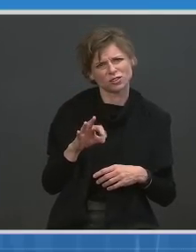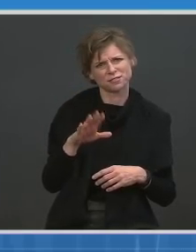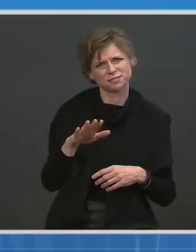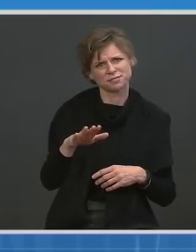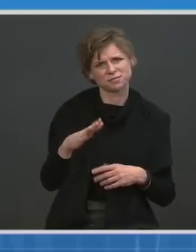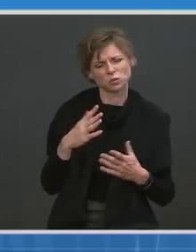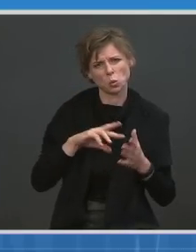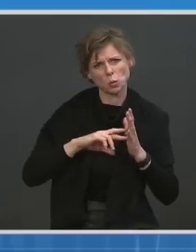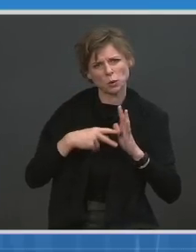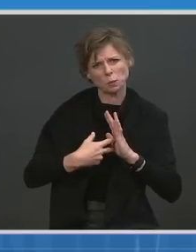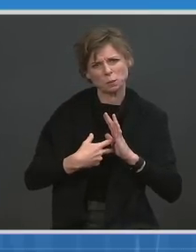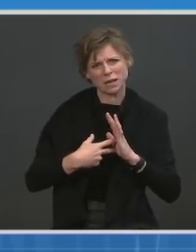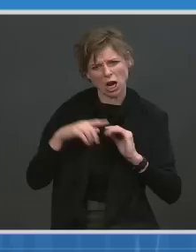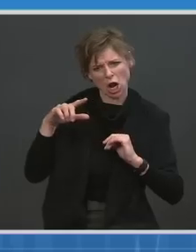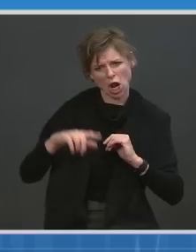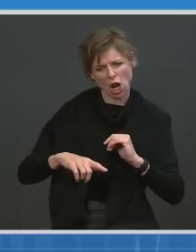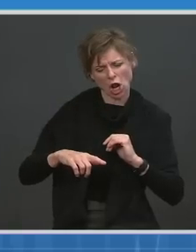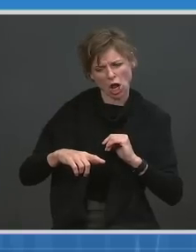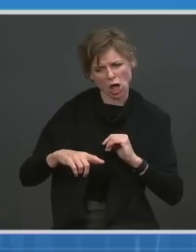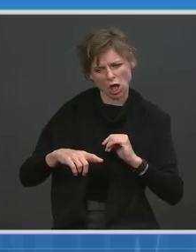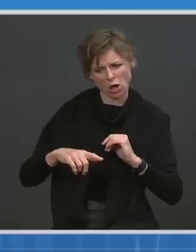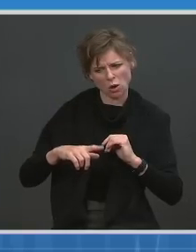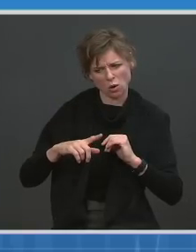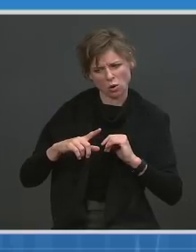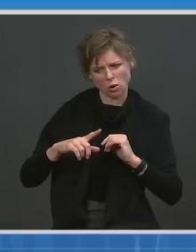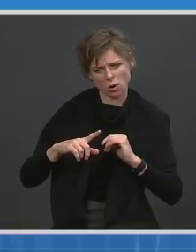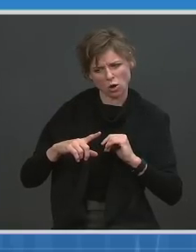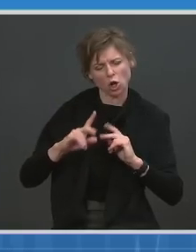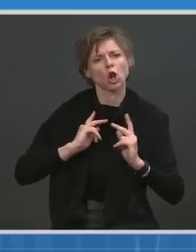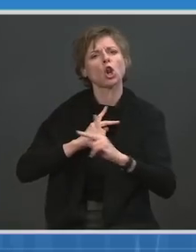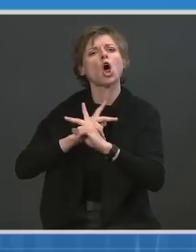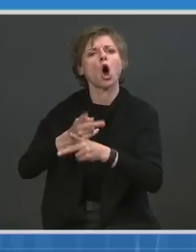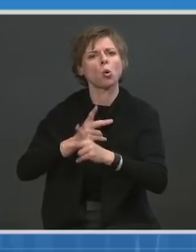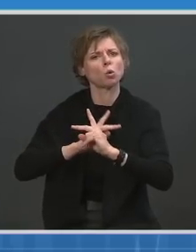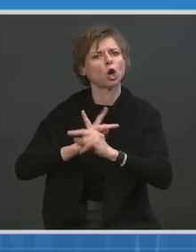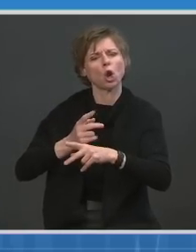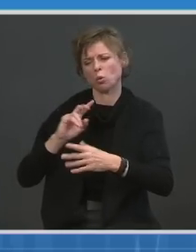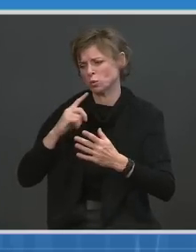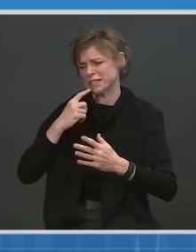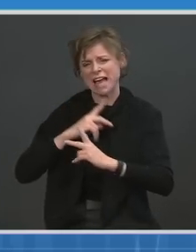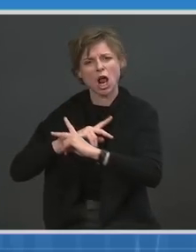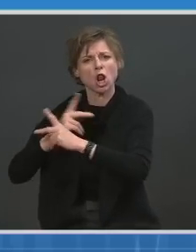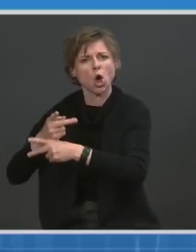when you're saying that we're loaning vaccines to Mexico and to Canada -- these AstraZeneca vaccines?